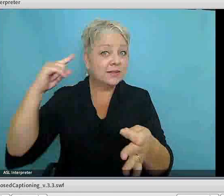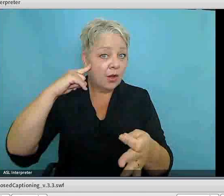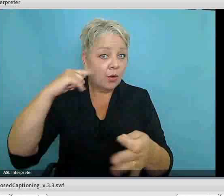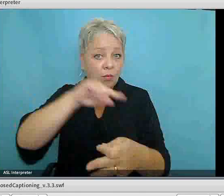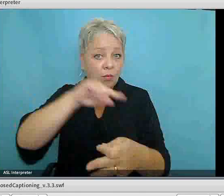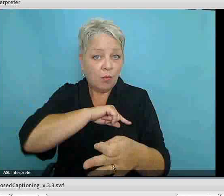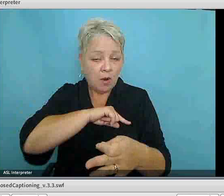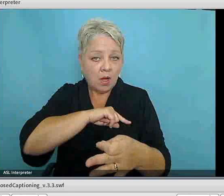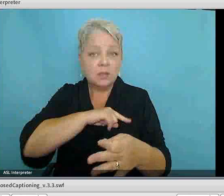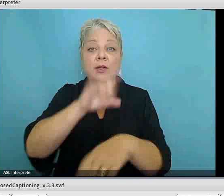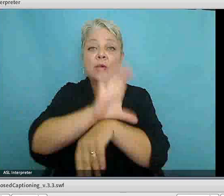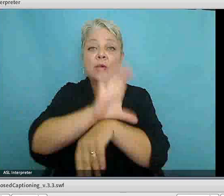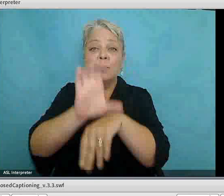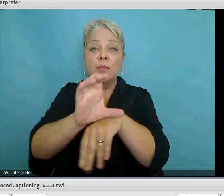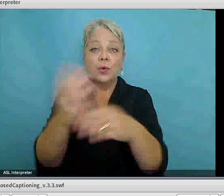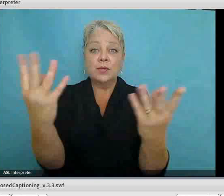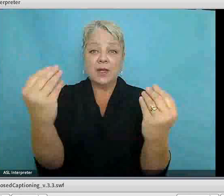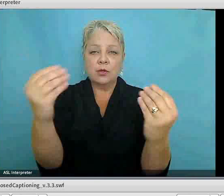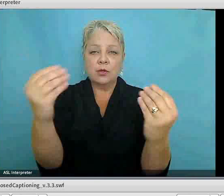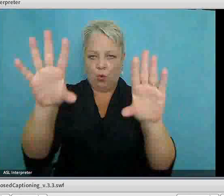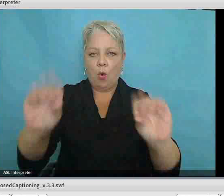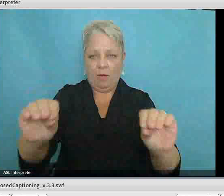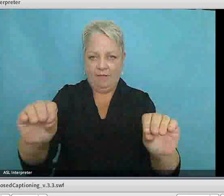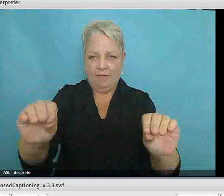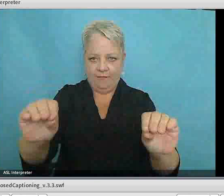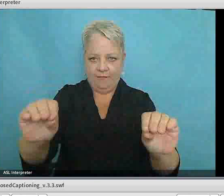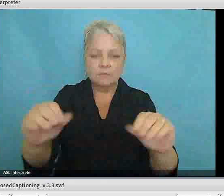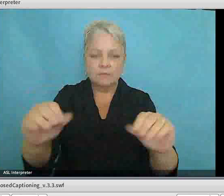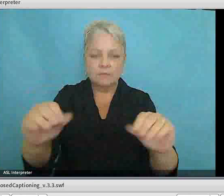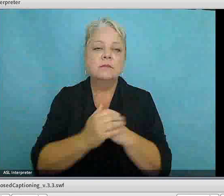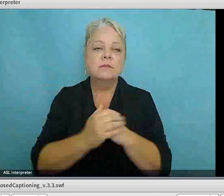While it is unlikely, if technical difficulties occur with the audio through the telephone,